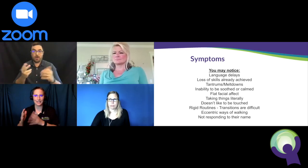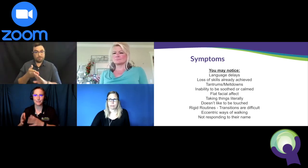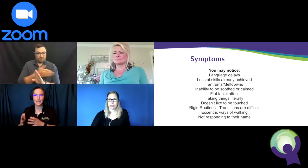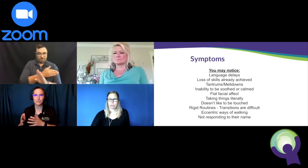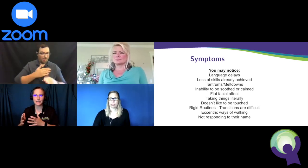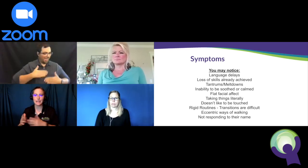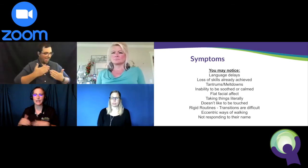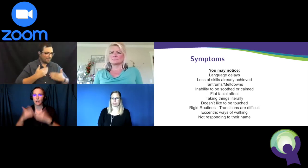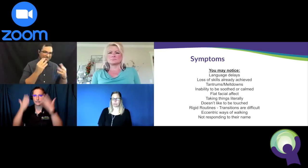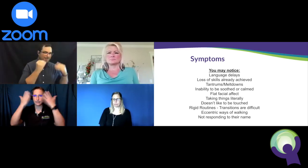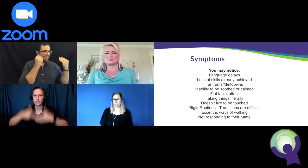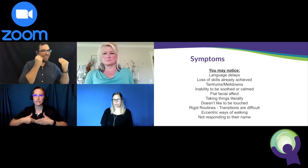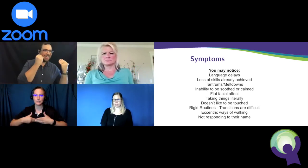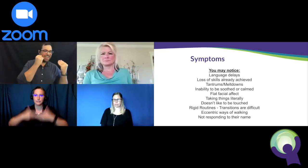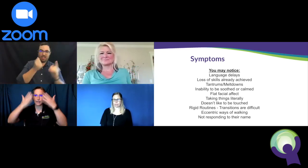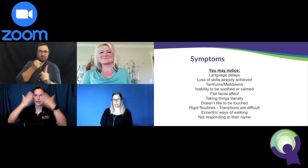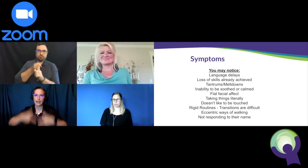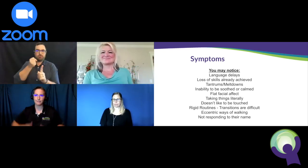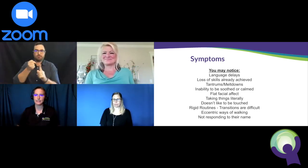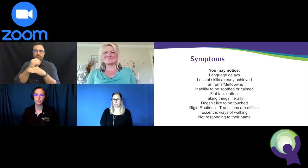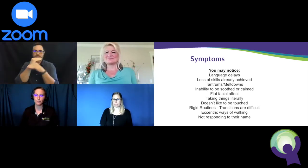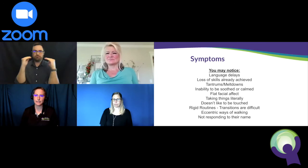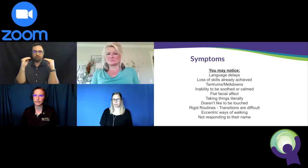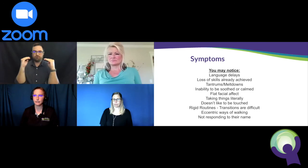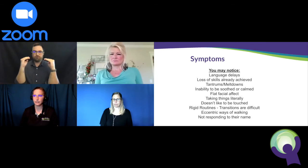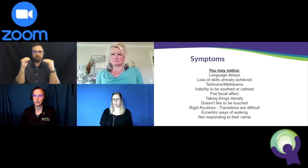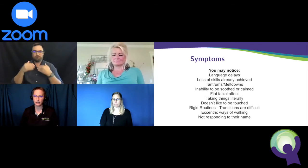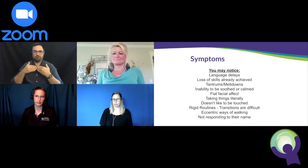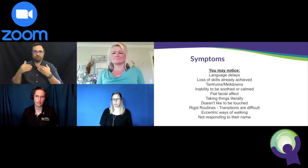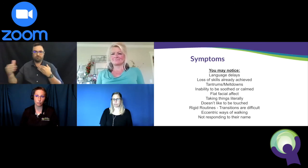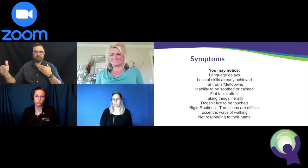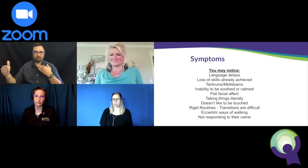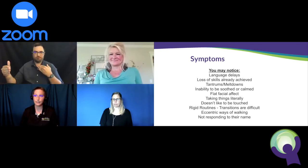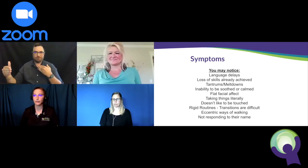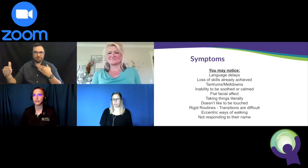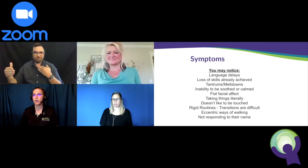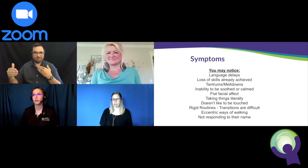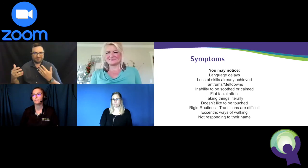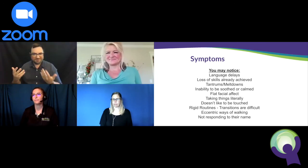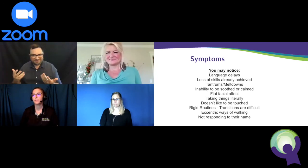baby and then all of a sudden they just have this flat affect on their face and and they don't really smile any longer.